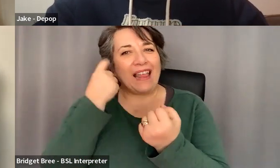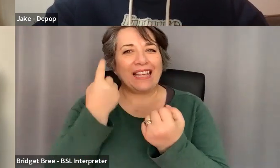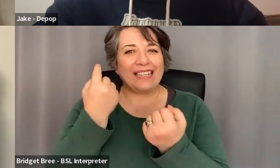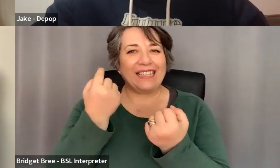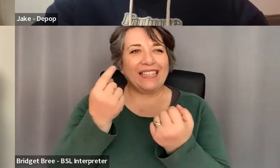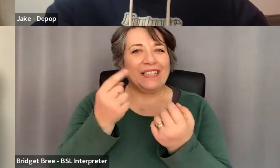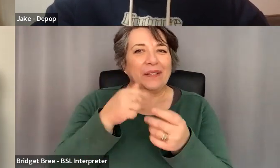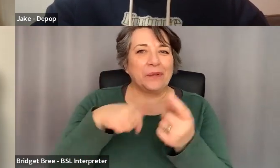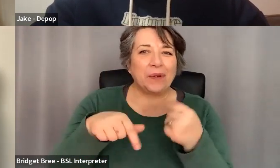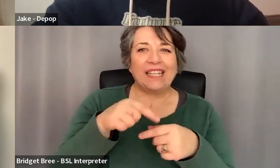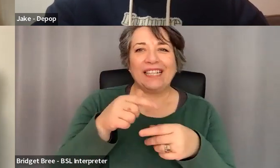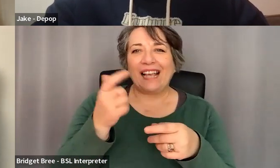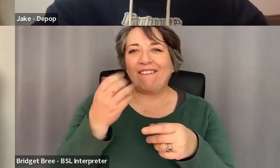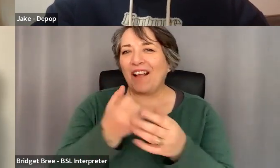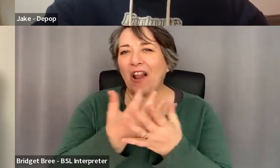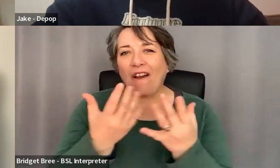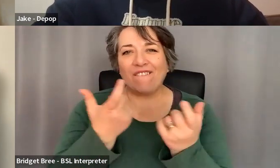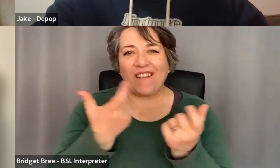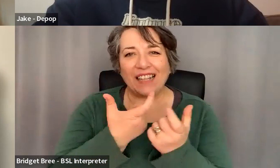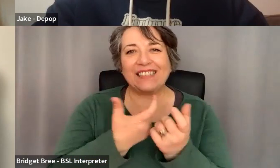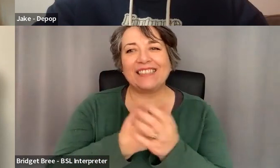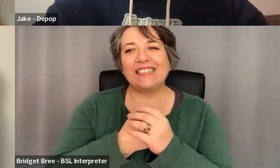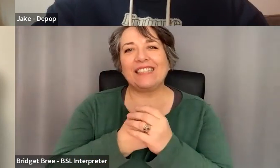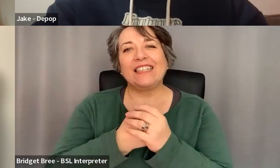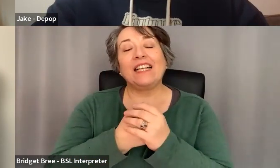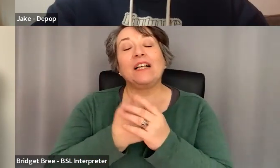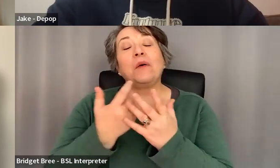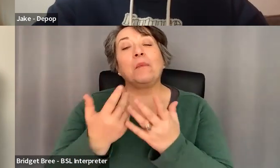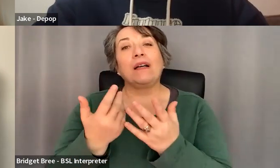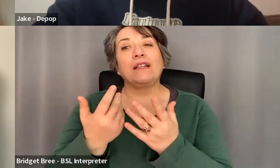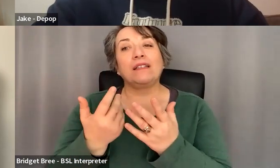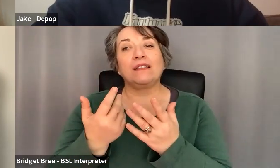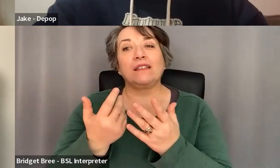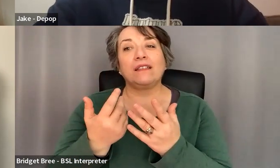laughing, something - the team, I guess - it's about people in the team. We have a lot of fun. Ultimately if you come back to that purpose, that piece around sustain We have a lot of fun, but ultimately, if you come back to our that purpose and that piece